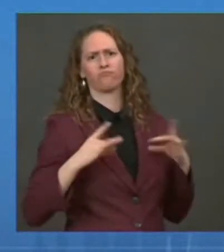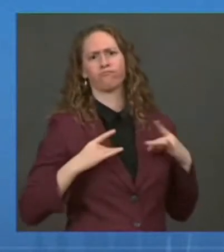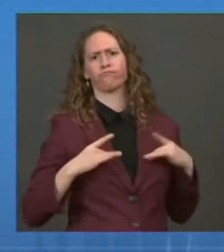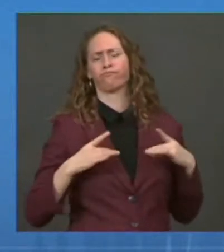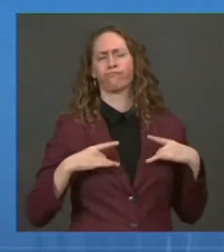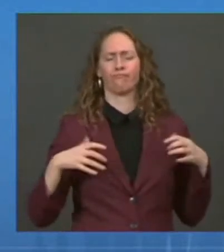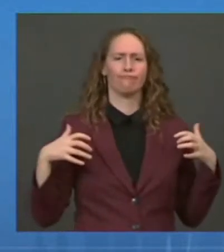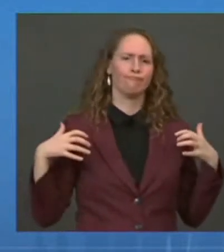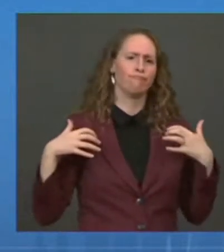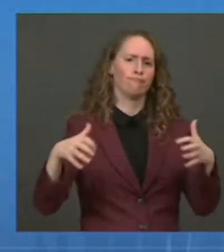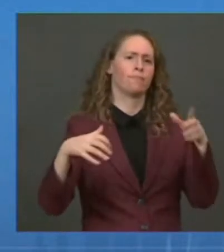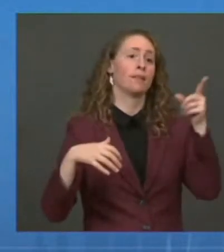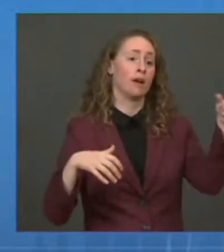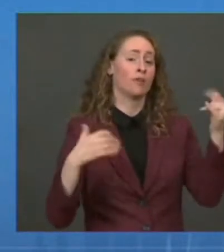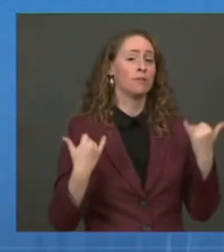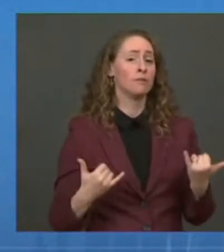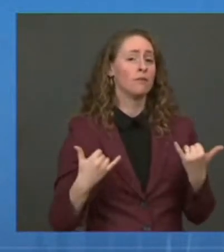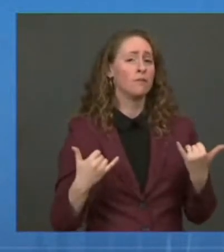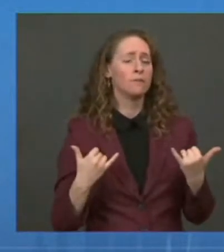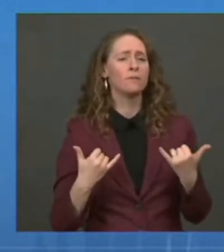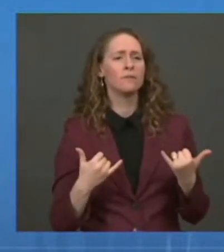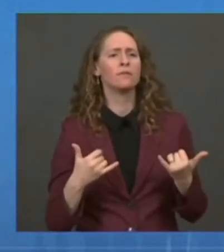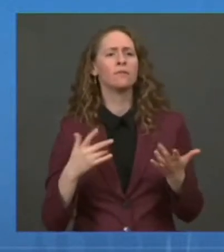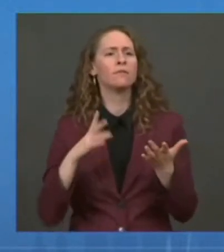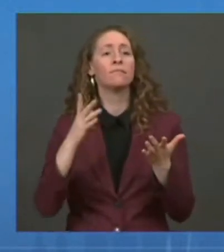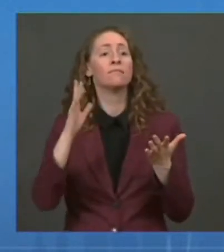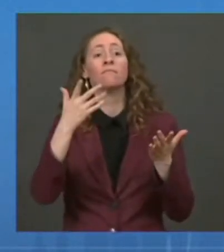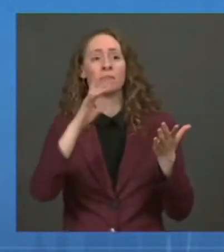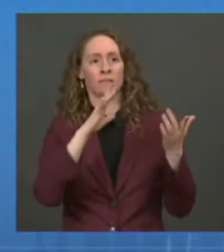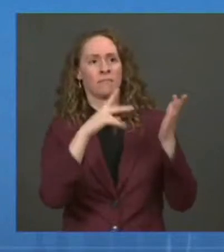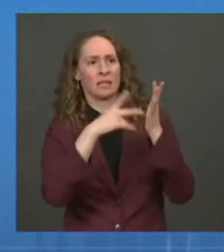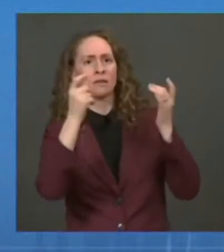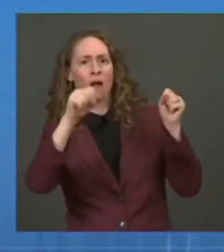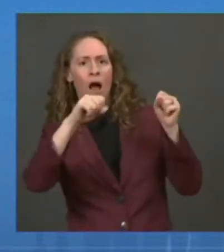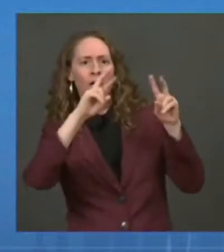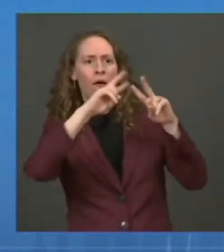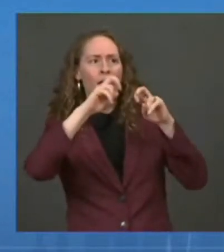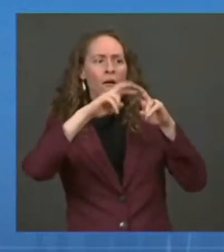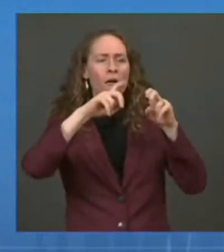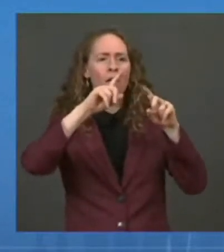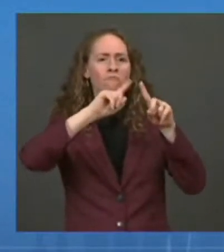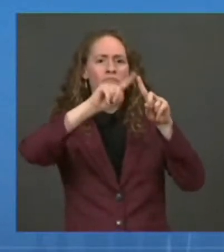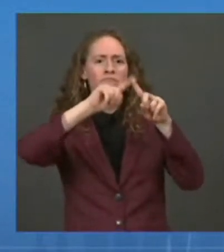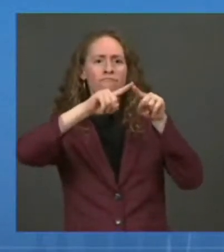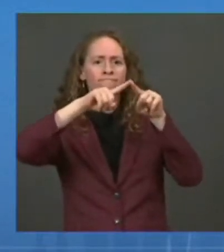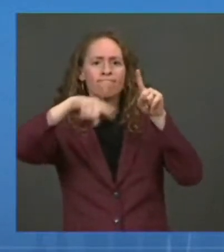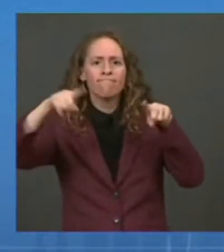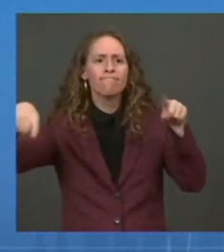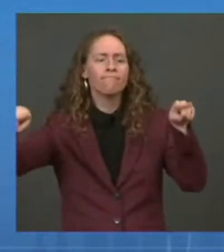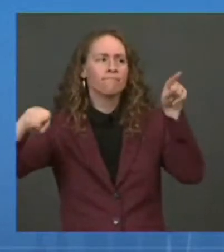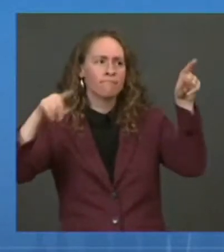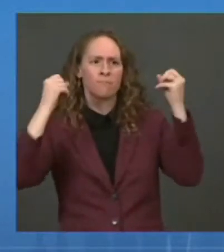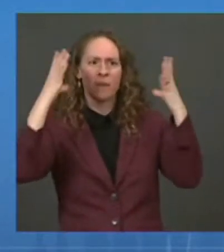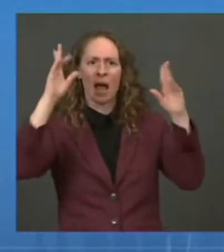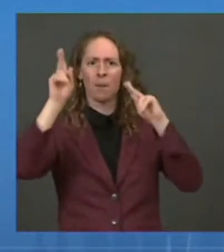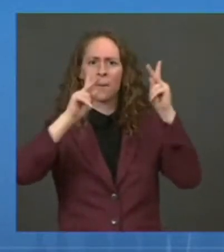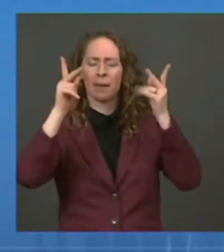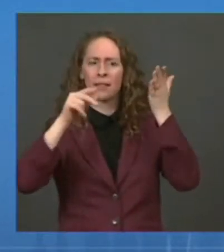THUS FAR ARE AHEAD OF US IN THE